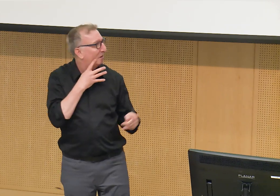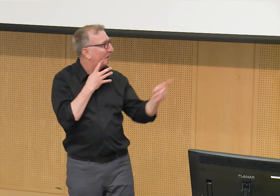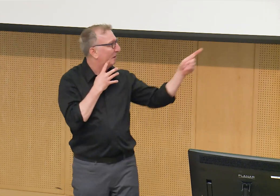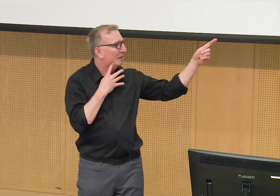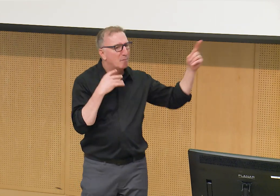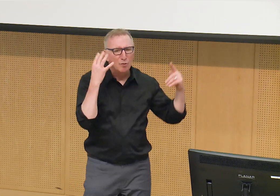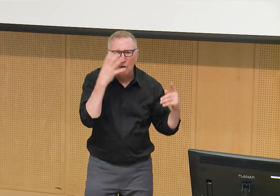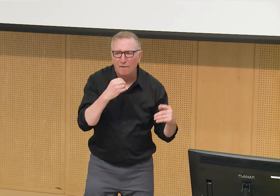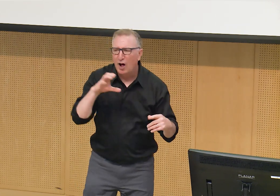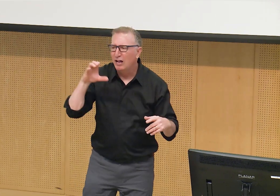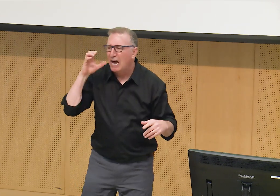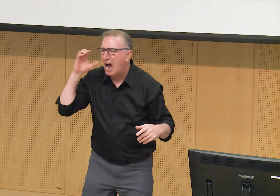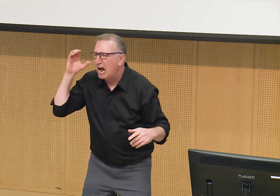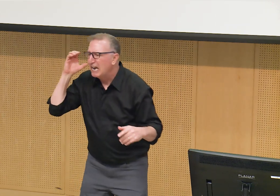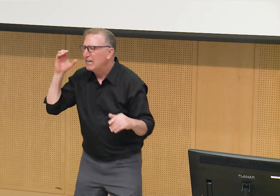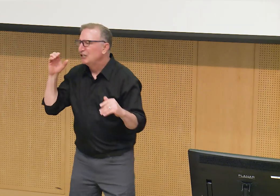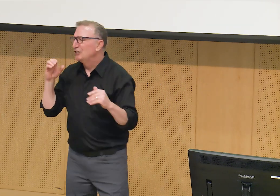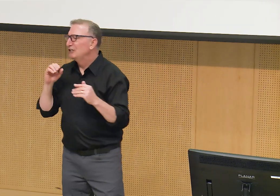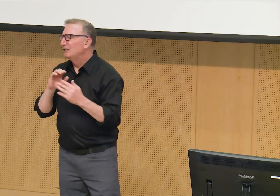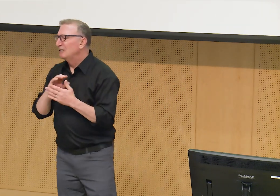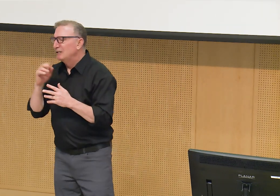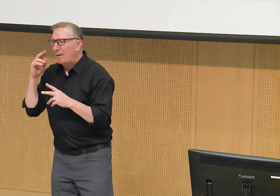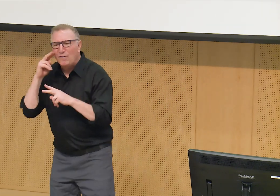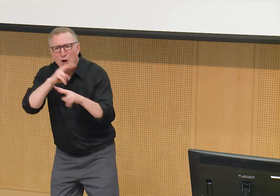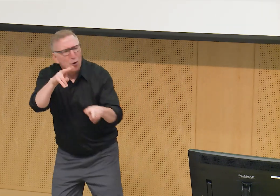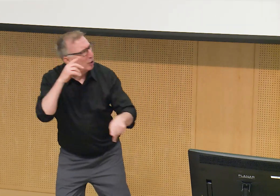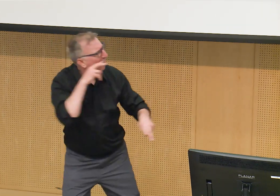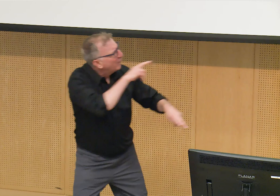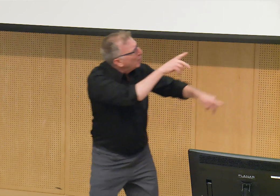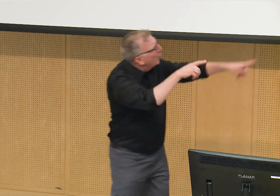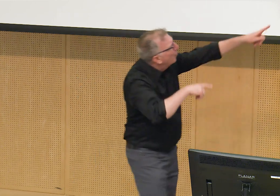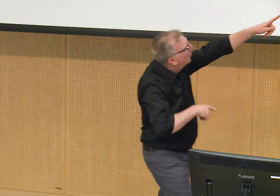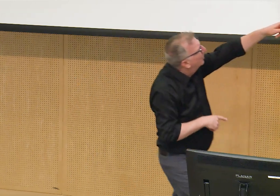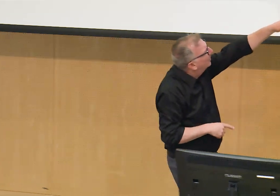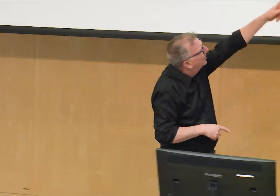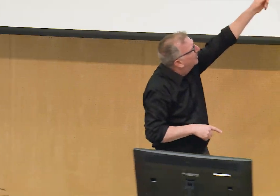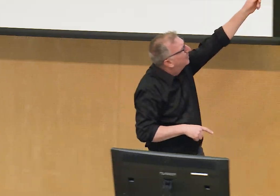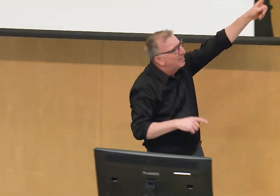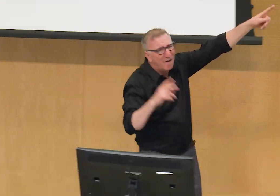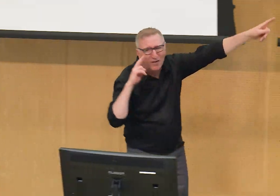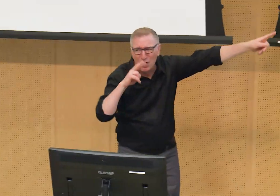who wanted that beautiful apartment. You can see the view. Look at that.